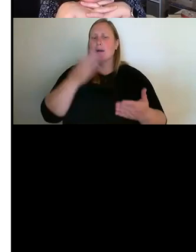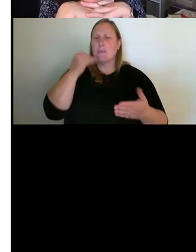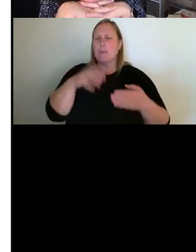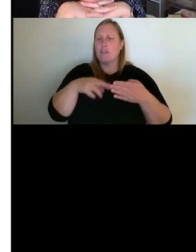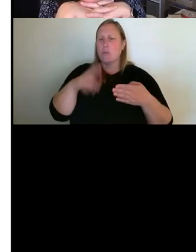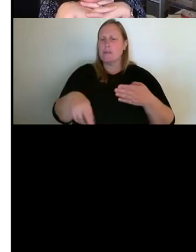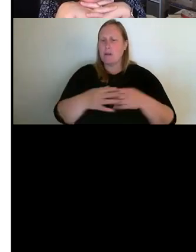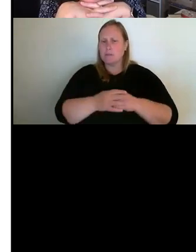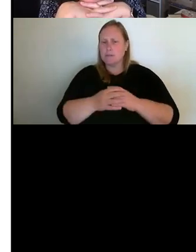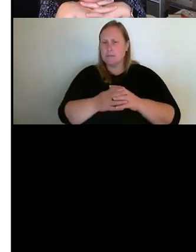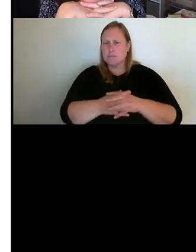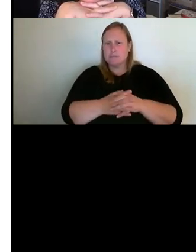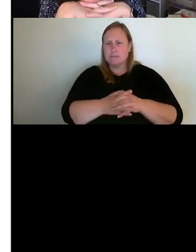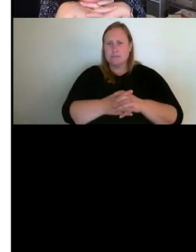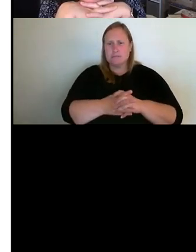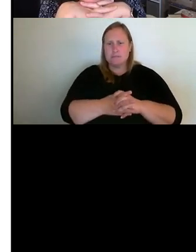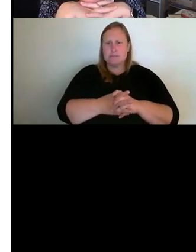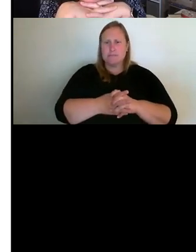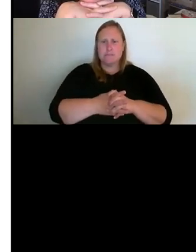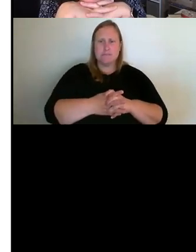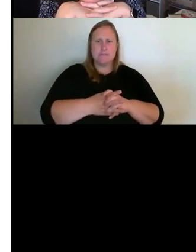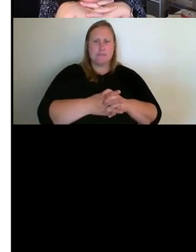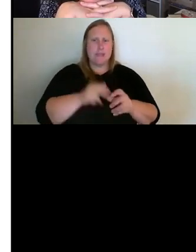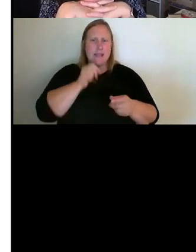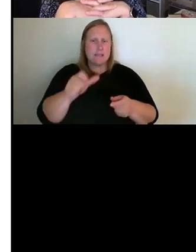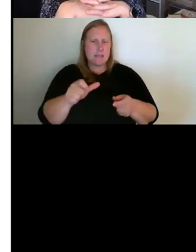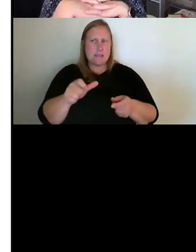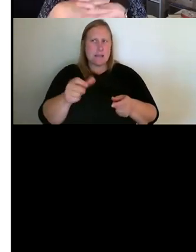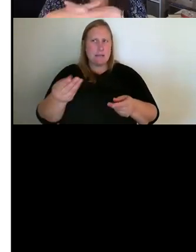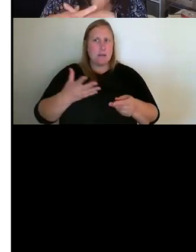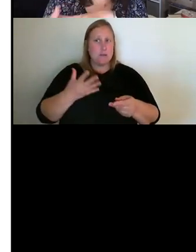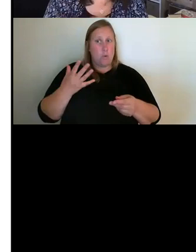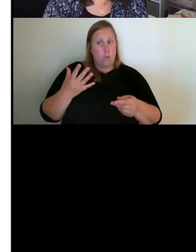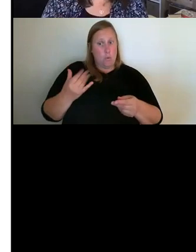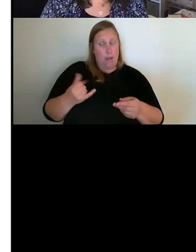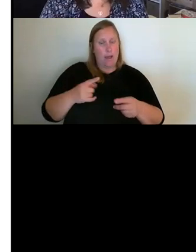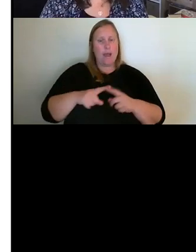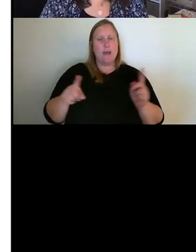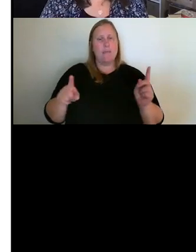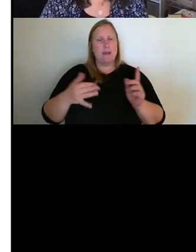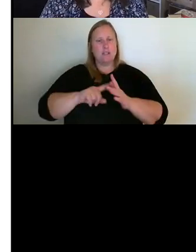It doesn't necessarily decode that for us, but it gives us an idea of a starting place to look at